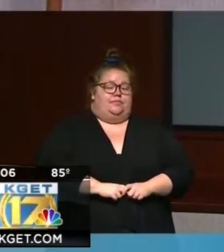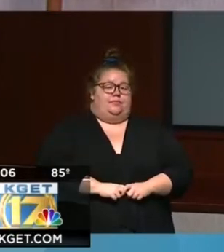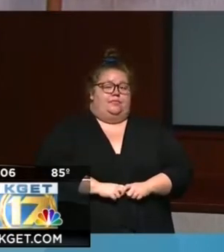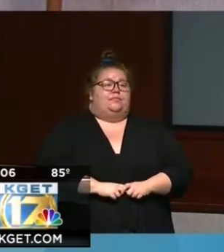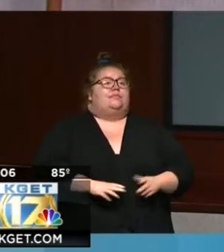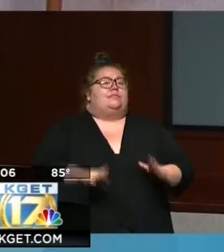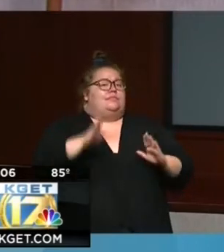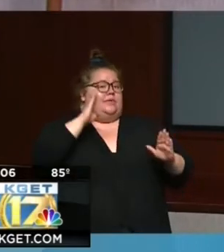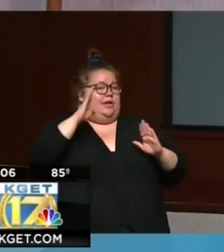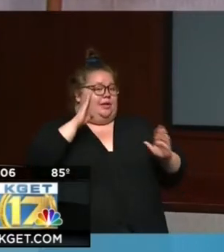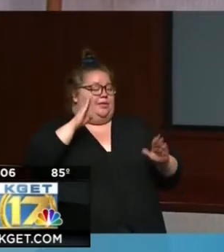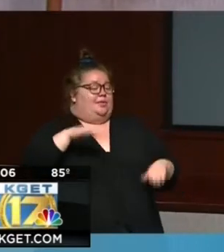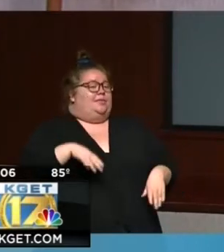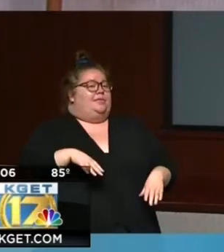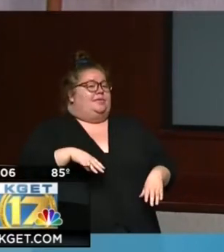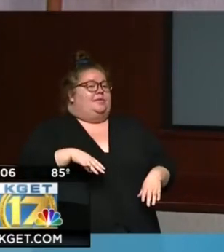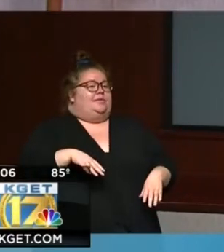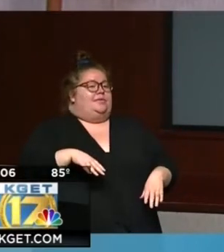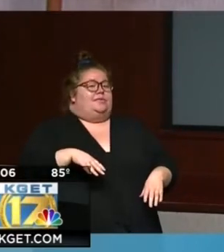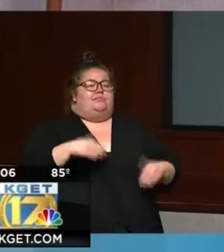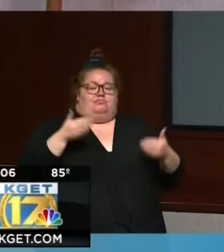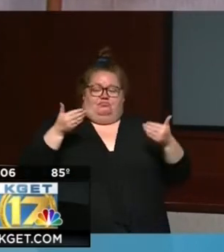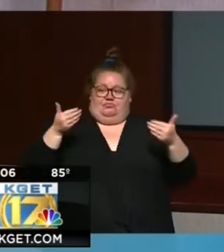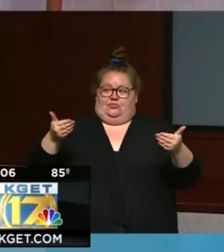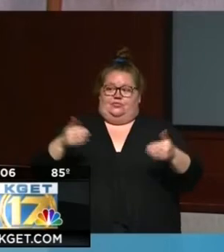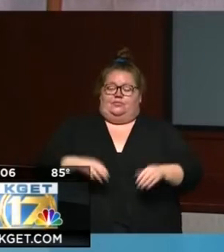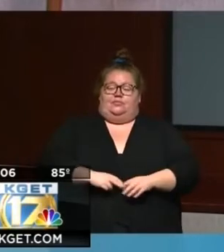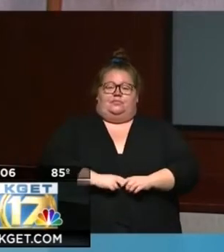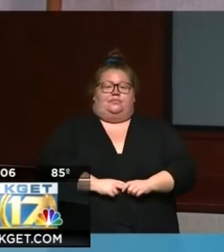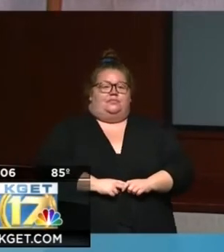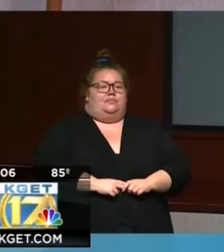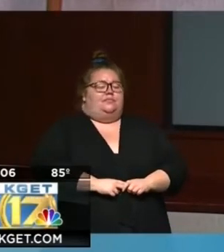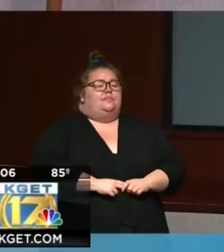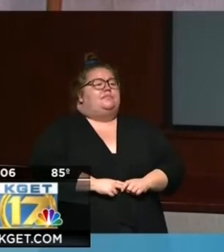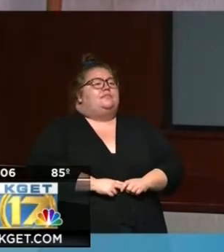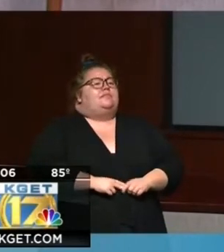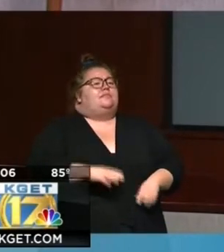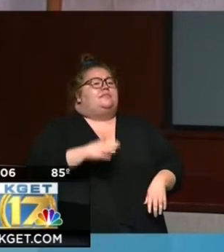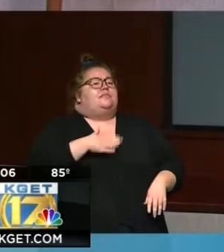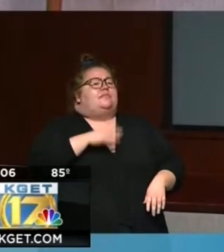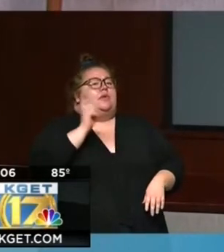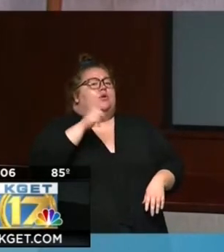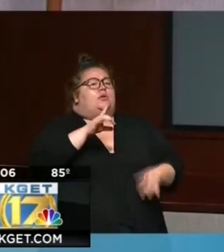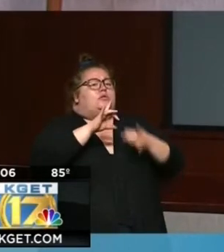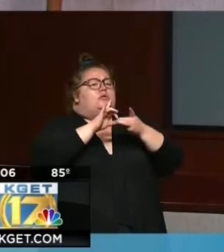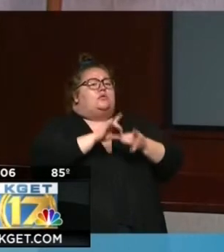AND OUR FIRST OUTLET IS KERN RADIO. ANYONE ON LINE? Reporter: KERN RADIO.